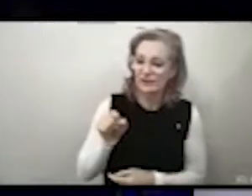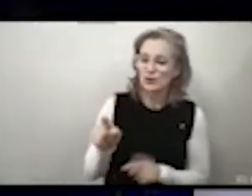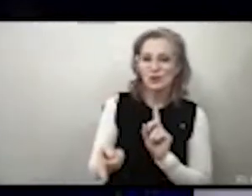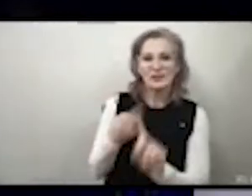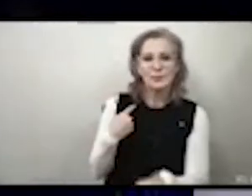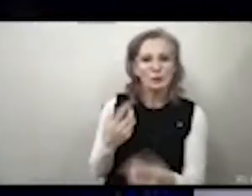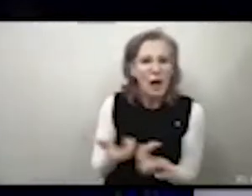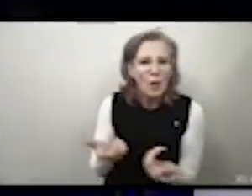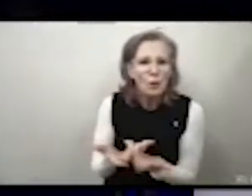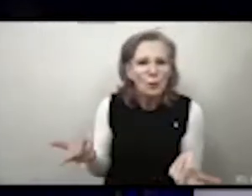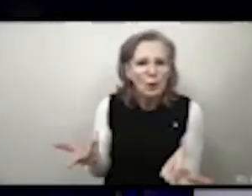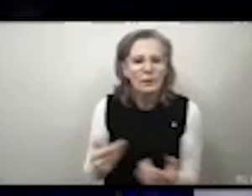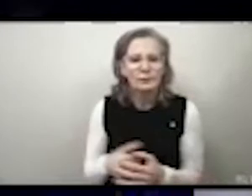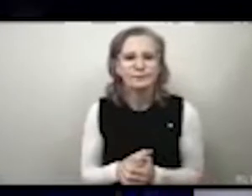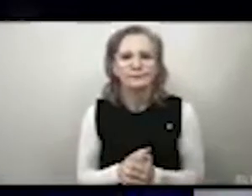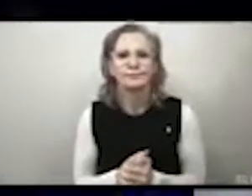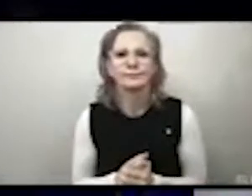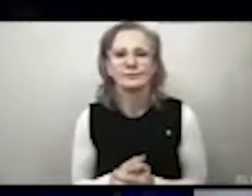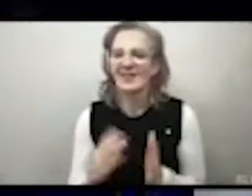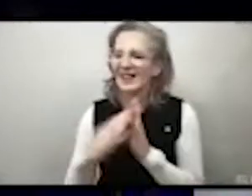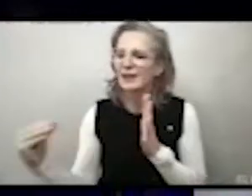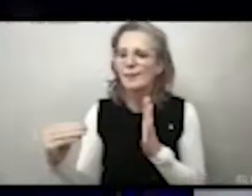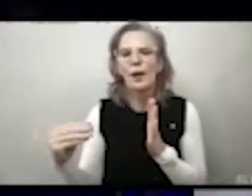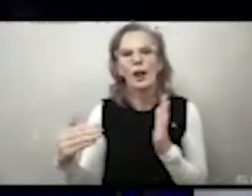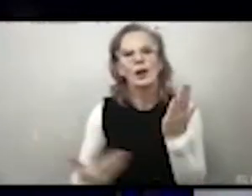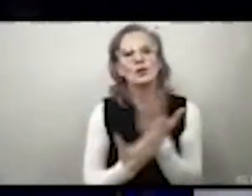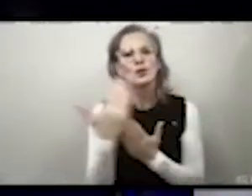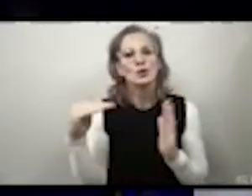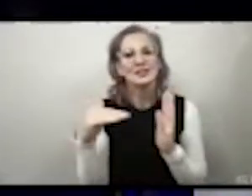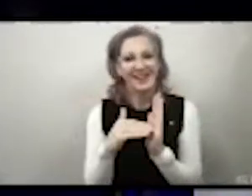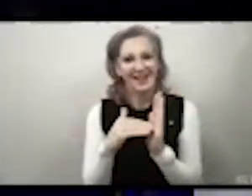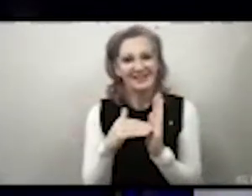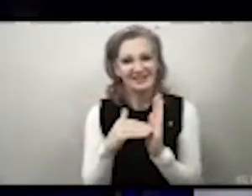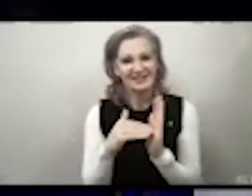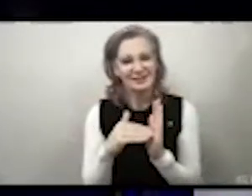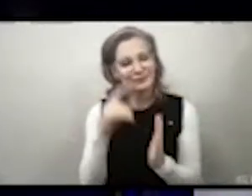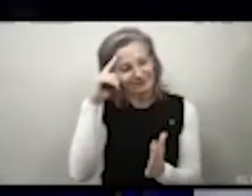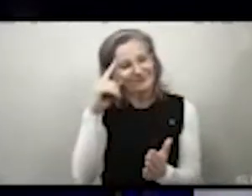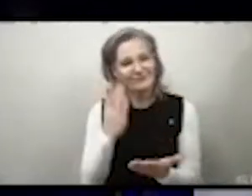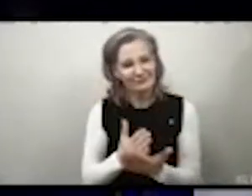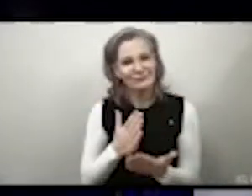New Zealand that is I think a really good case in point, where if you go on the New Zealand website, they